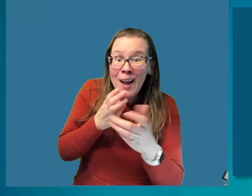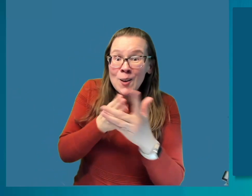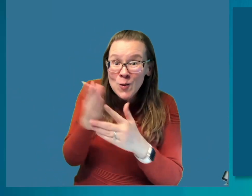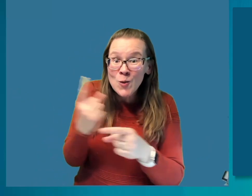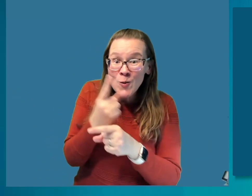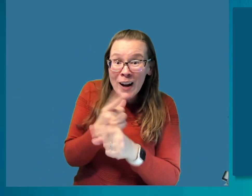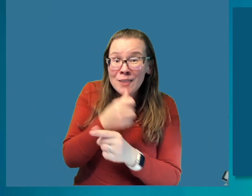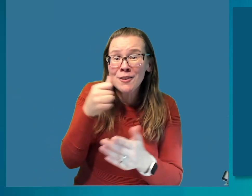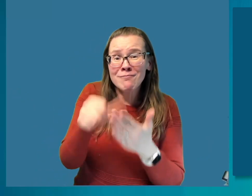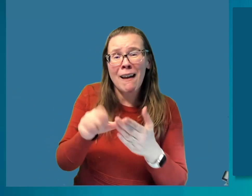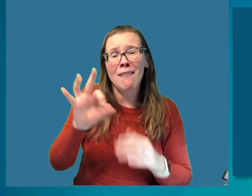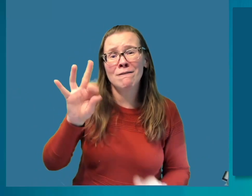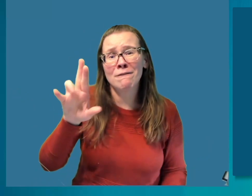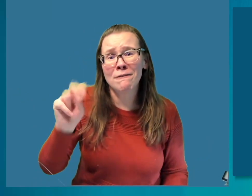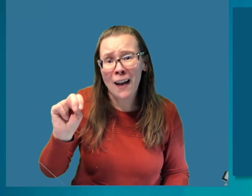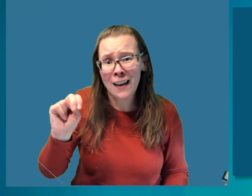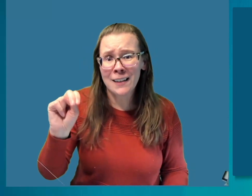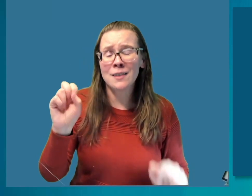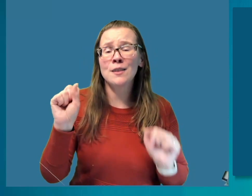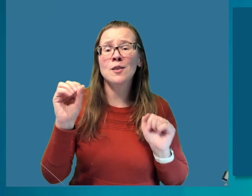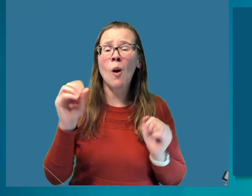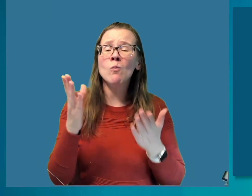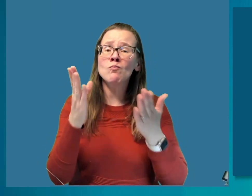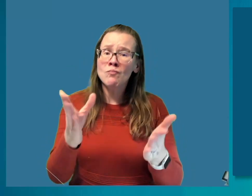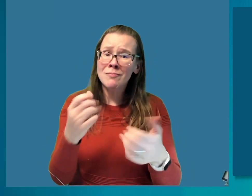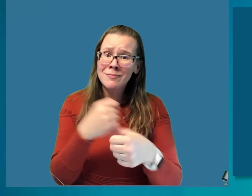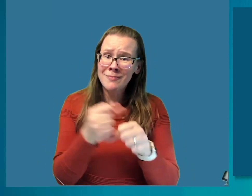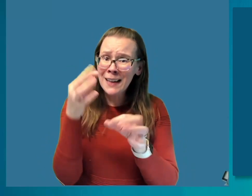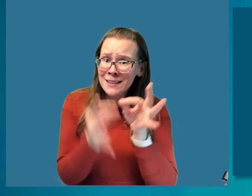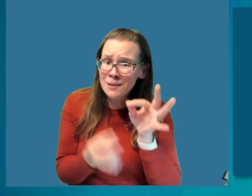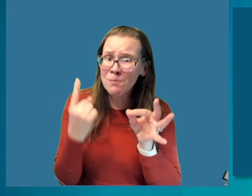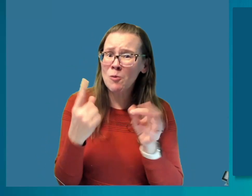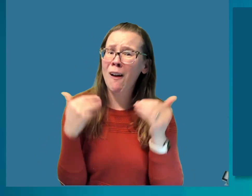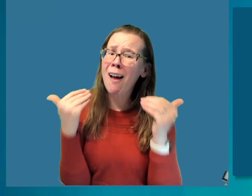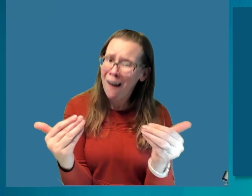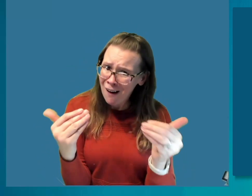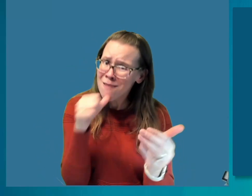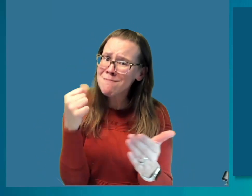person. But there is something to be said for the fun and excitement of receiving a